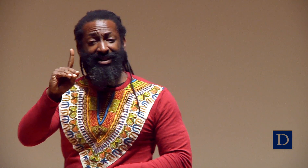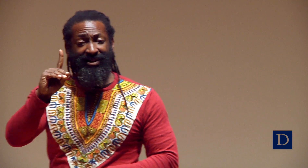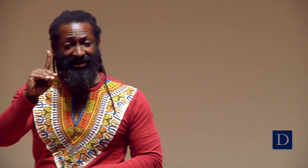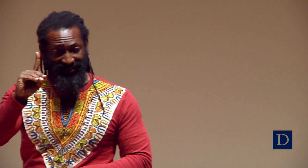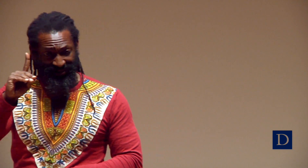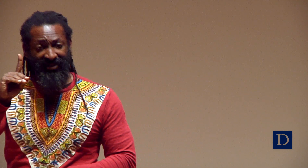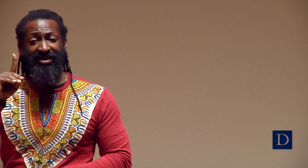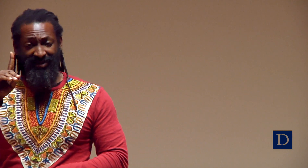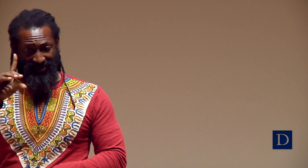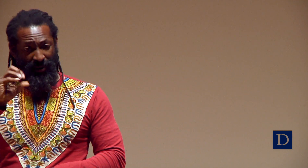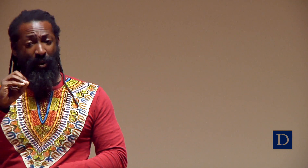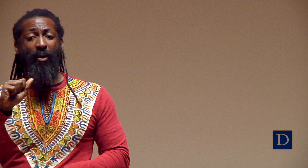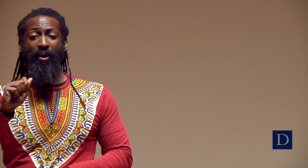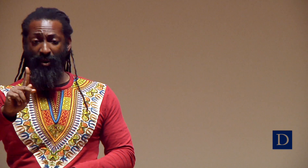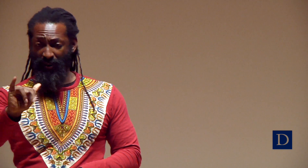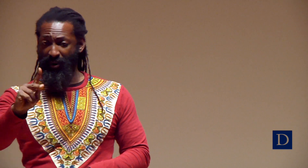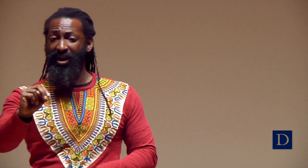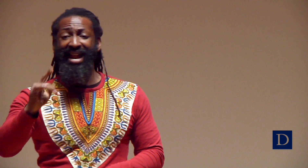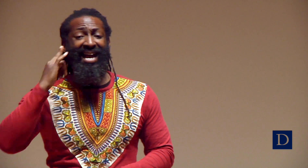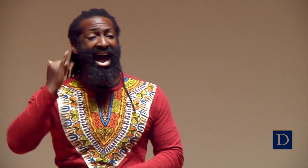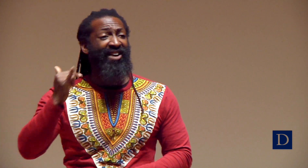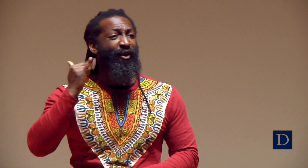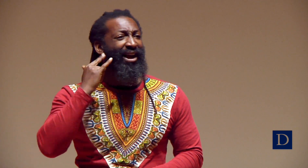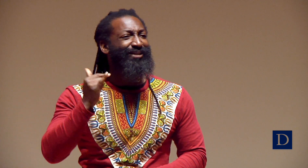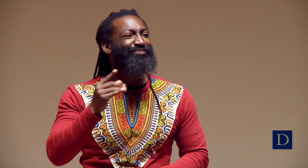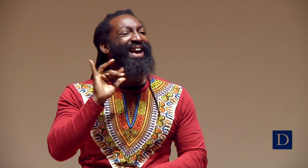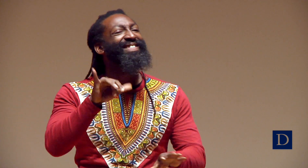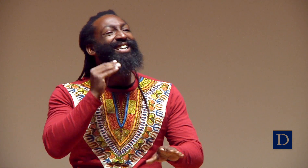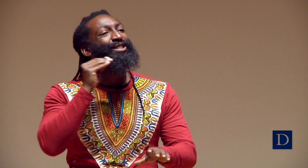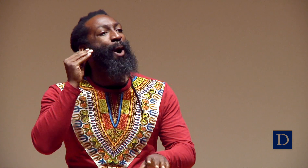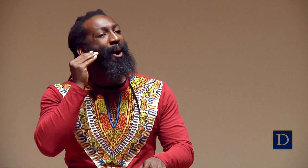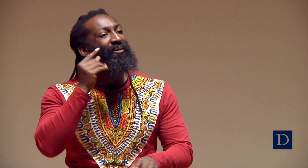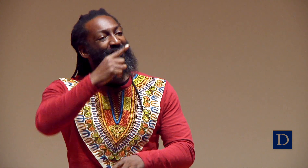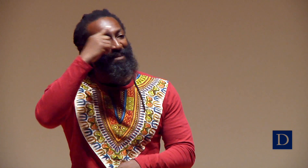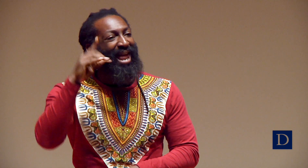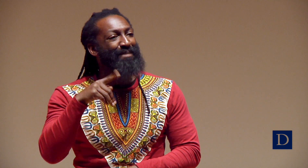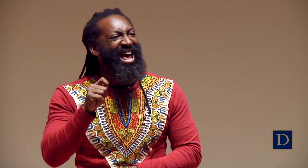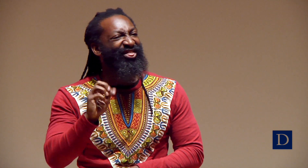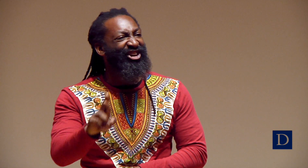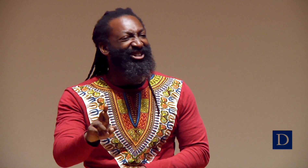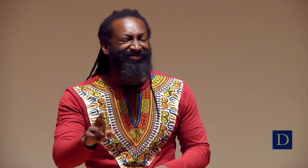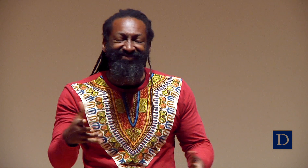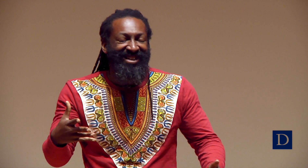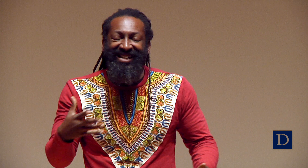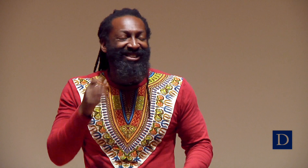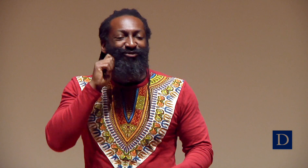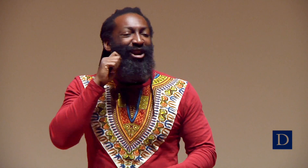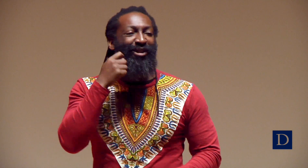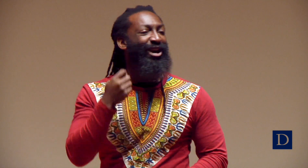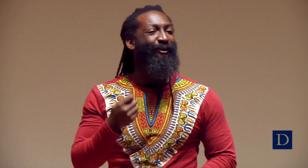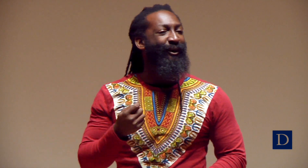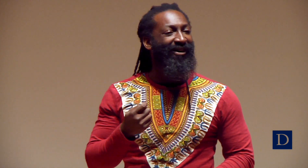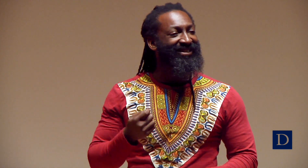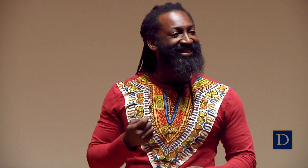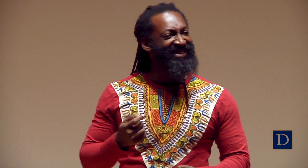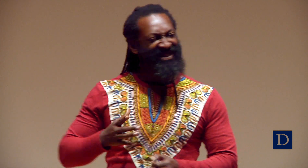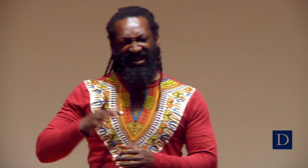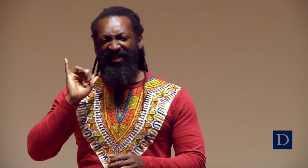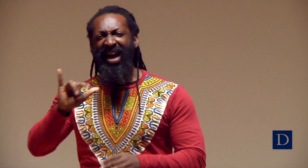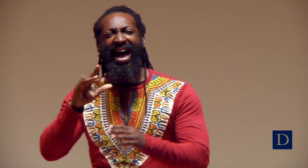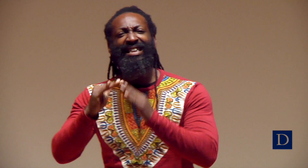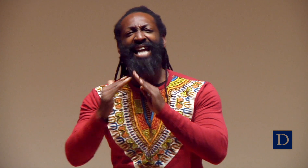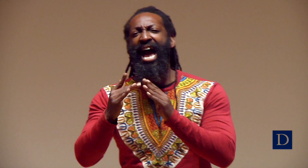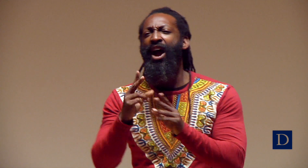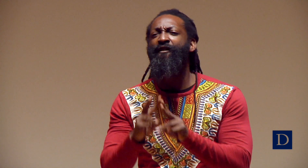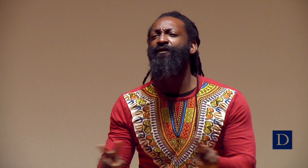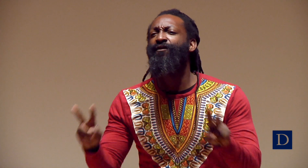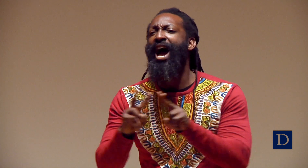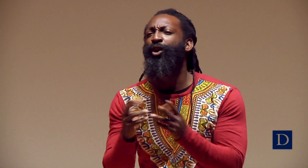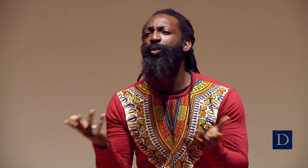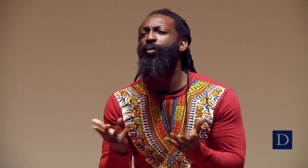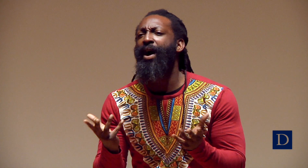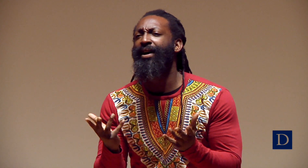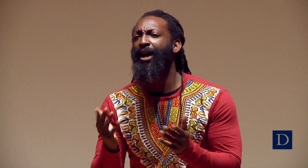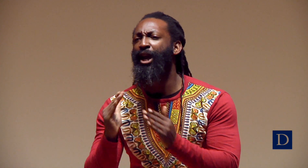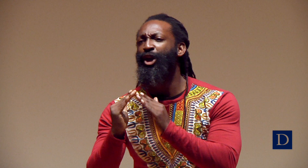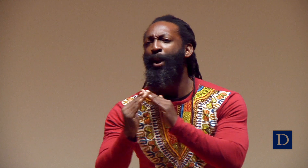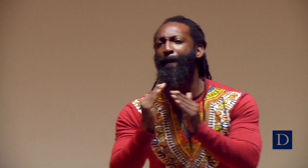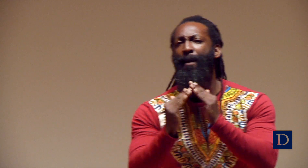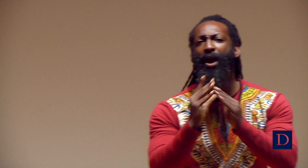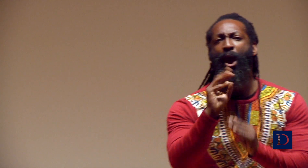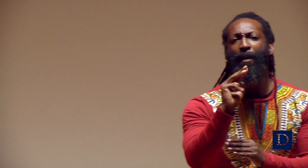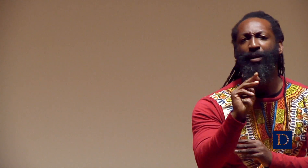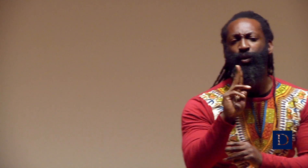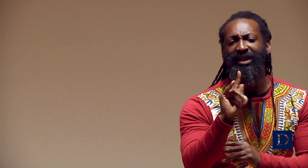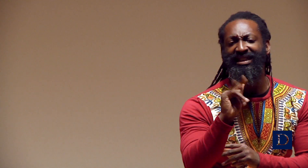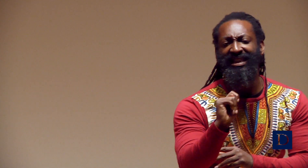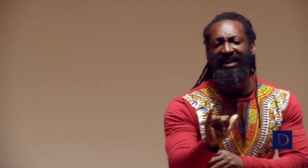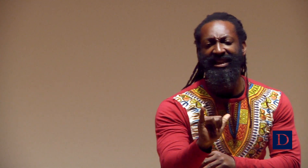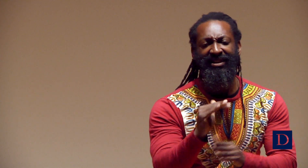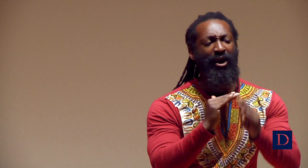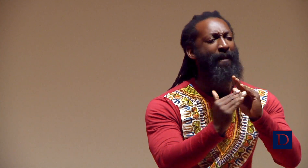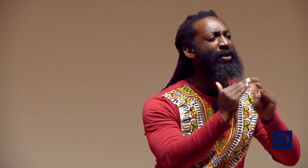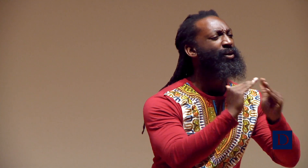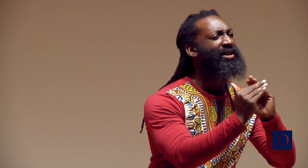I’m from Oakland, California. And that’s the home of the Black Panthers. So a very, very cool piece of history, that town is a very valuable community.